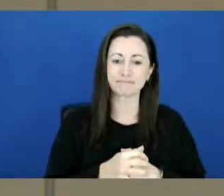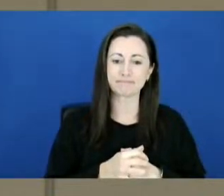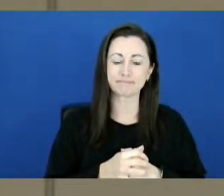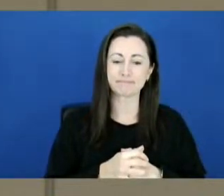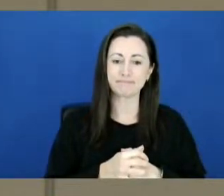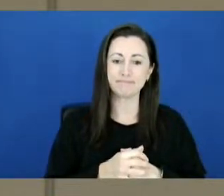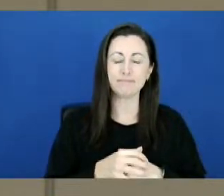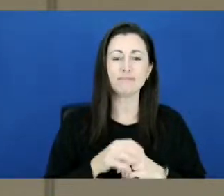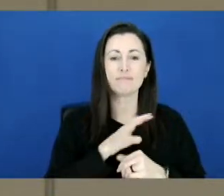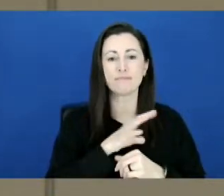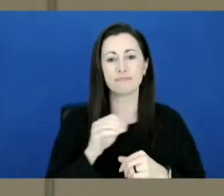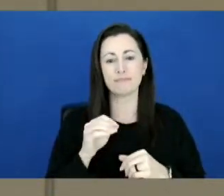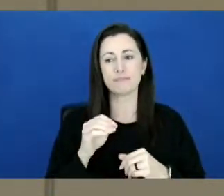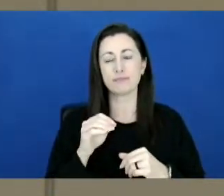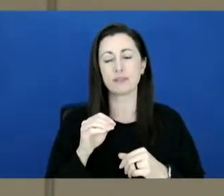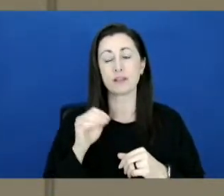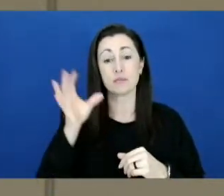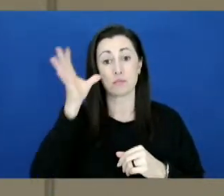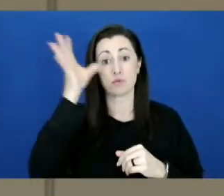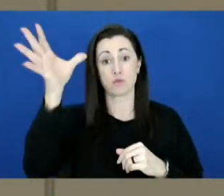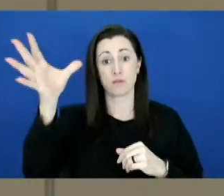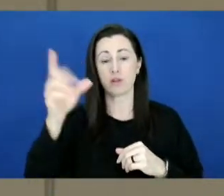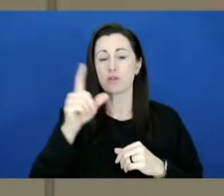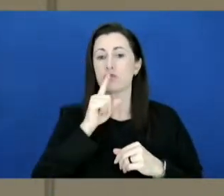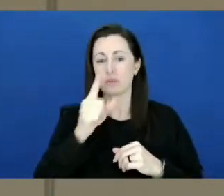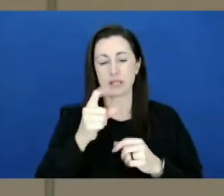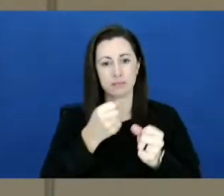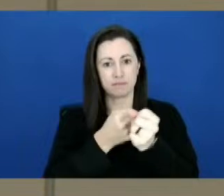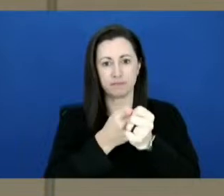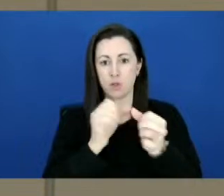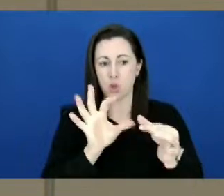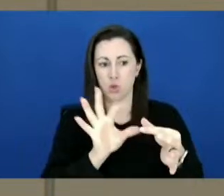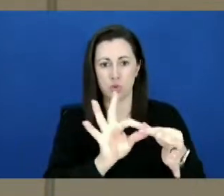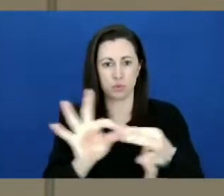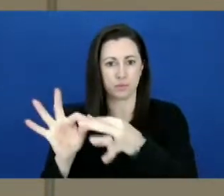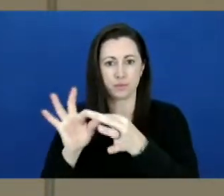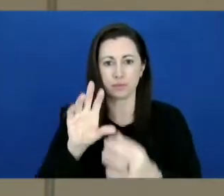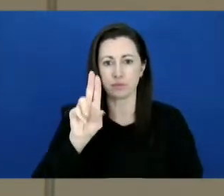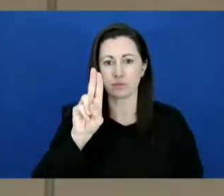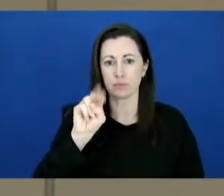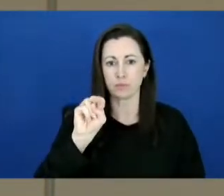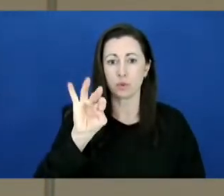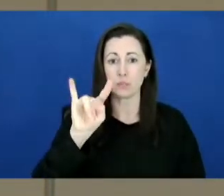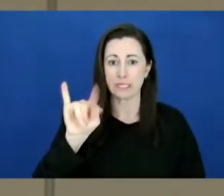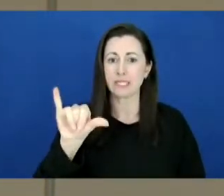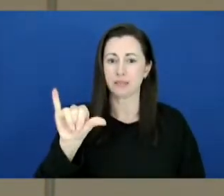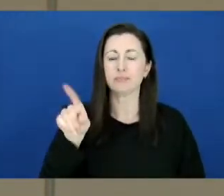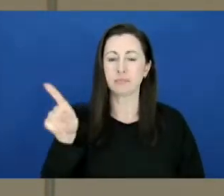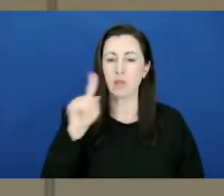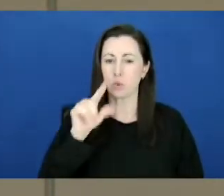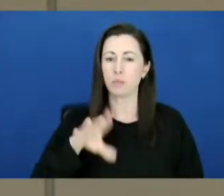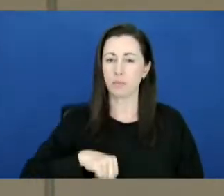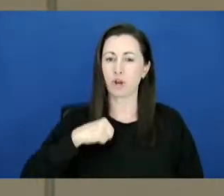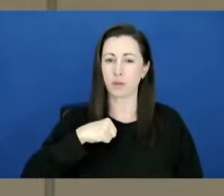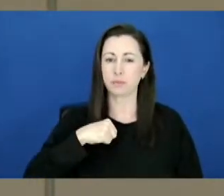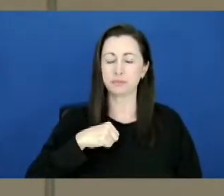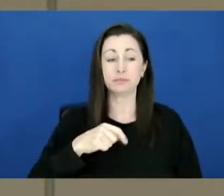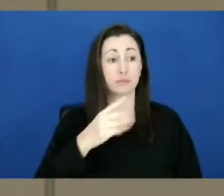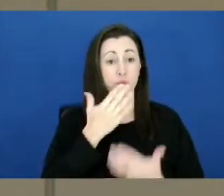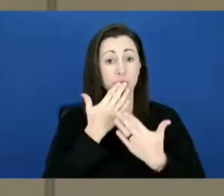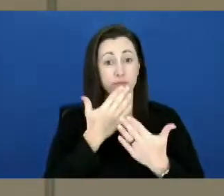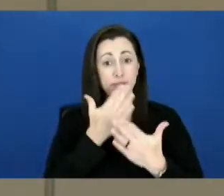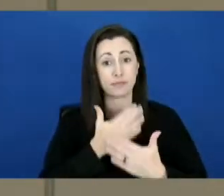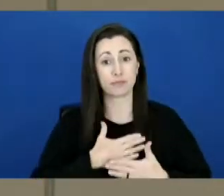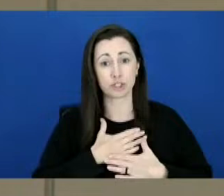TONIGHT.